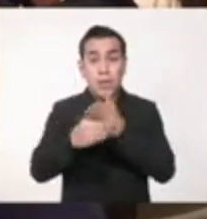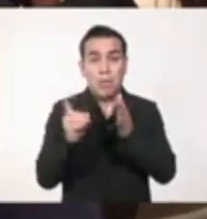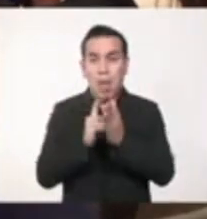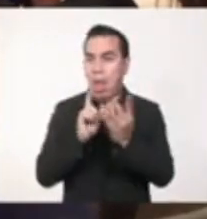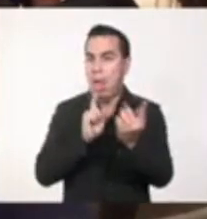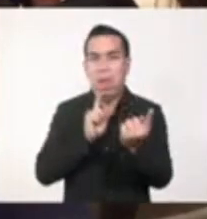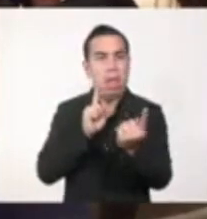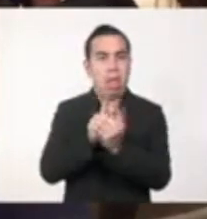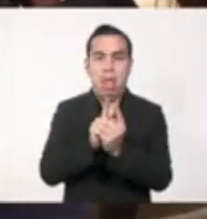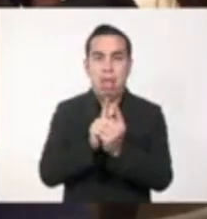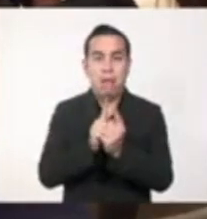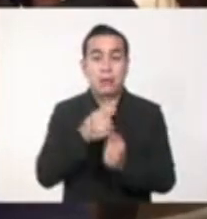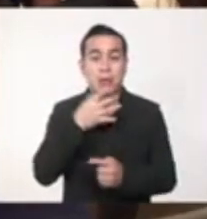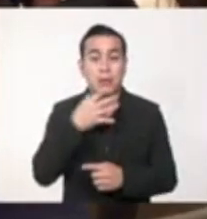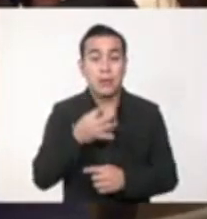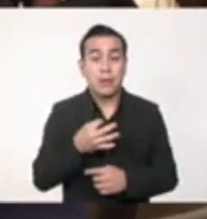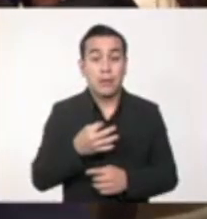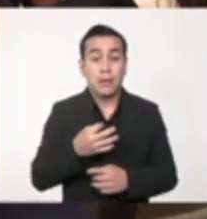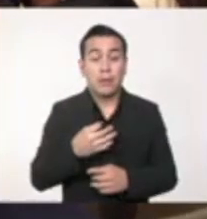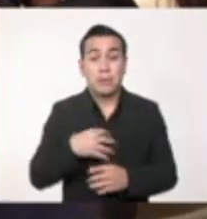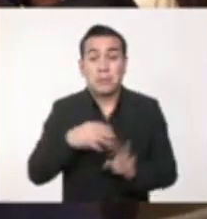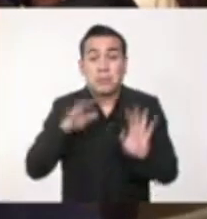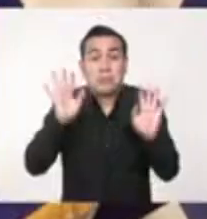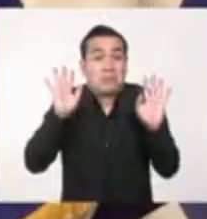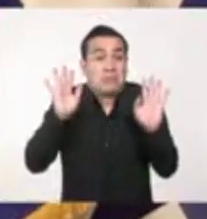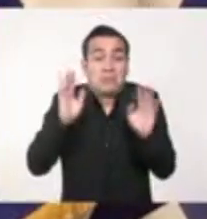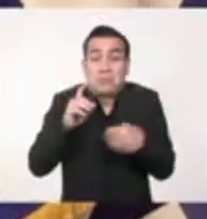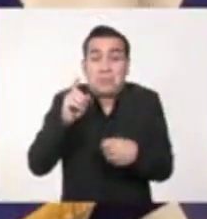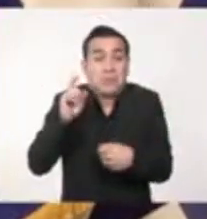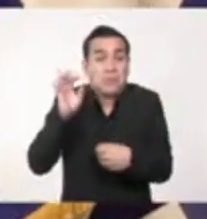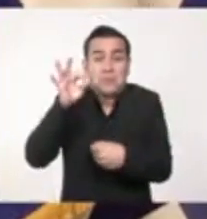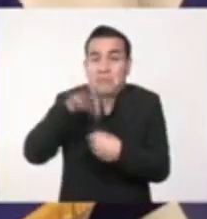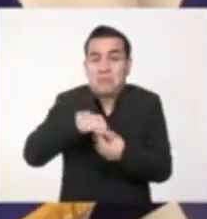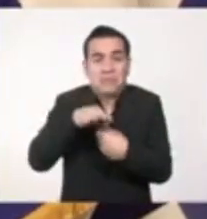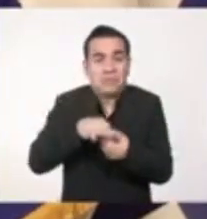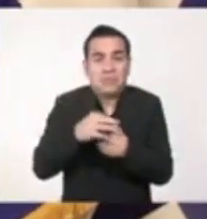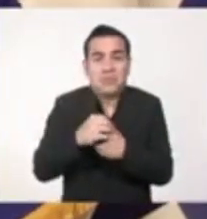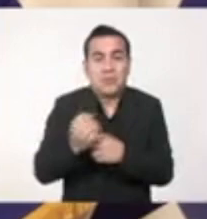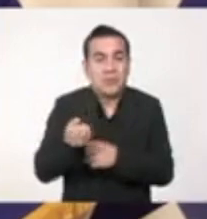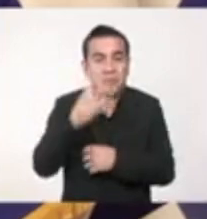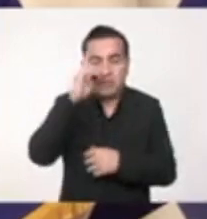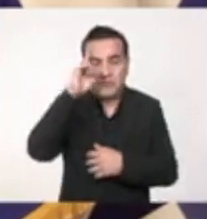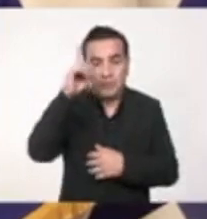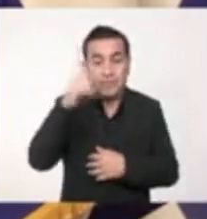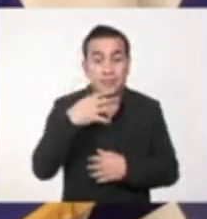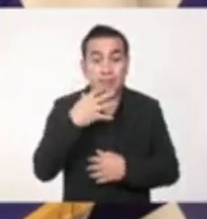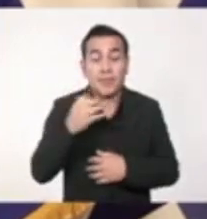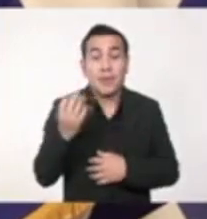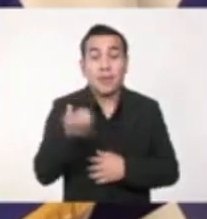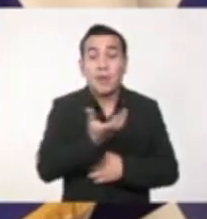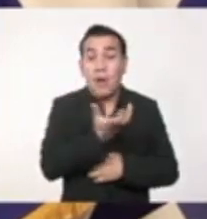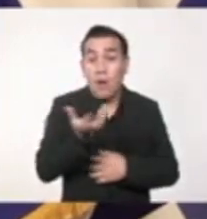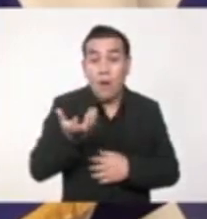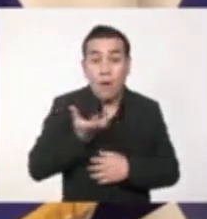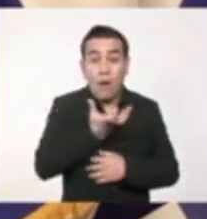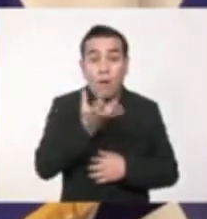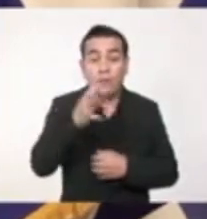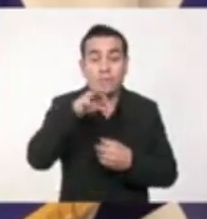Anyone could have said, I don't vote. And they all voted. Y